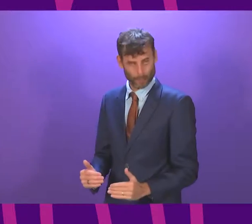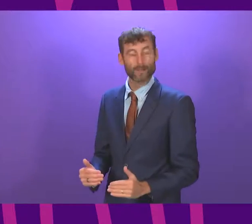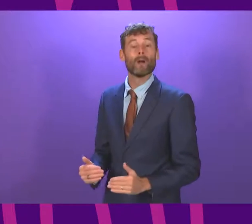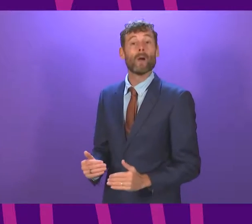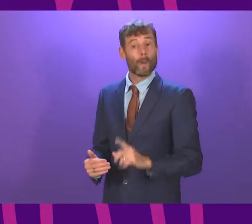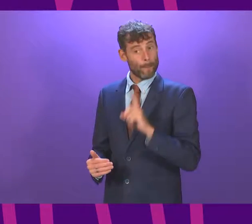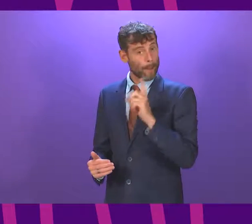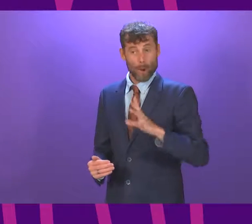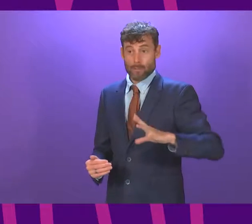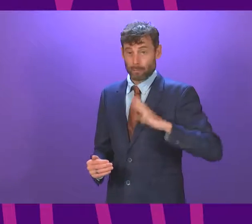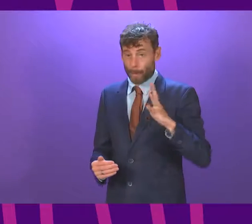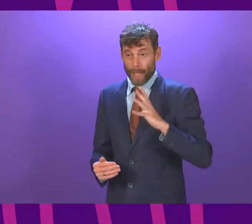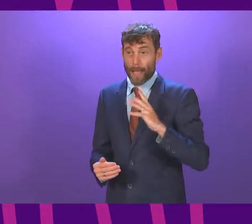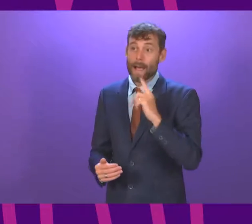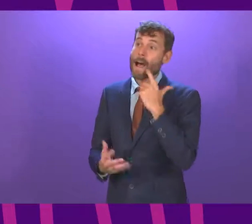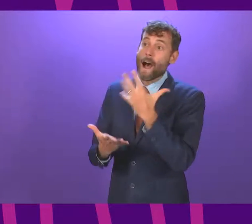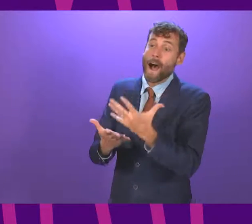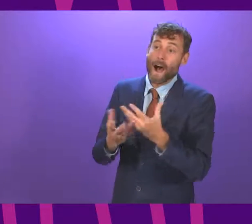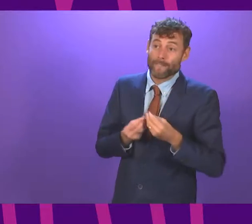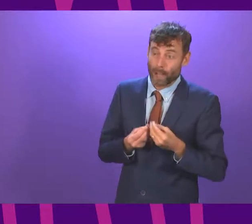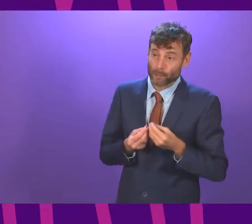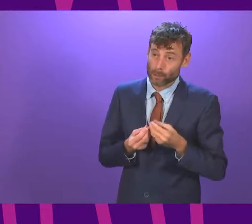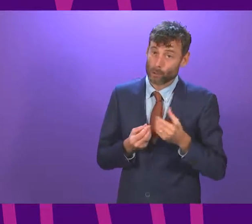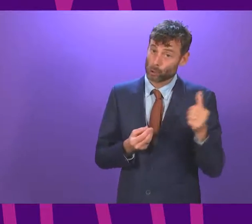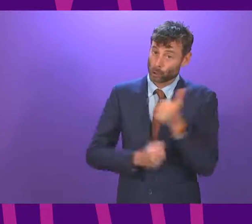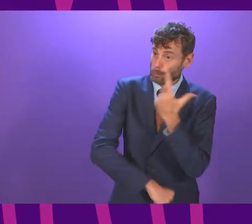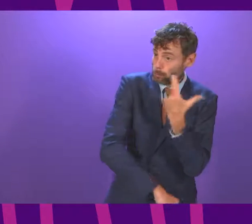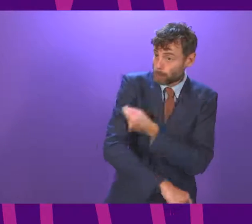and will listen to the clinical advice that we receive, as a Government, on those issues.